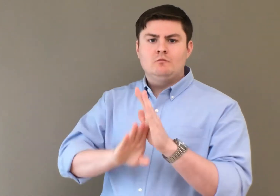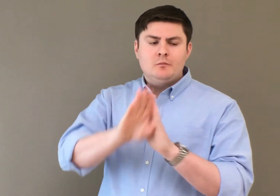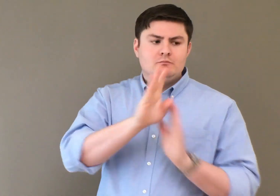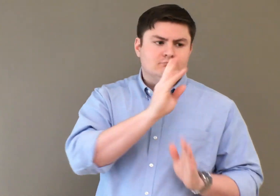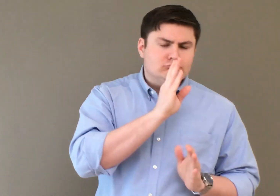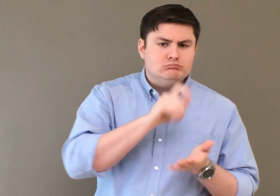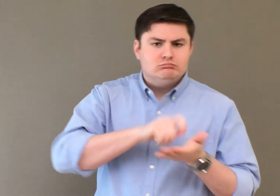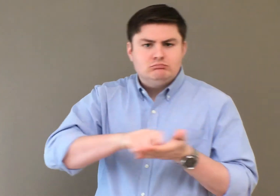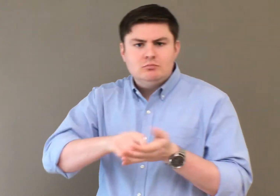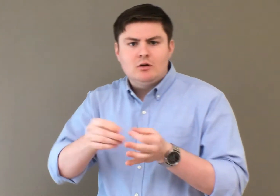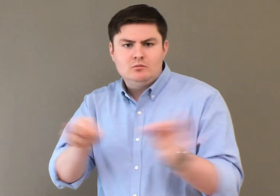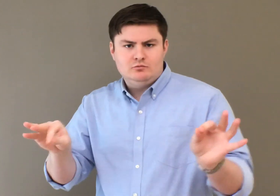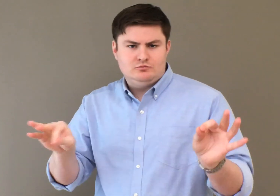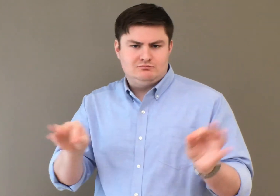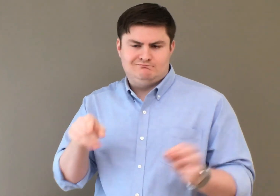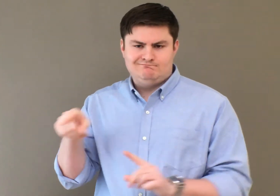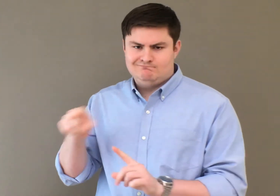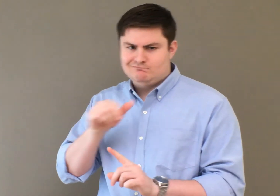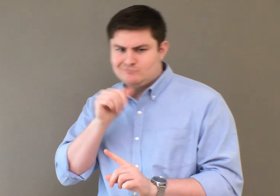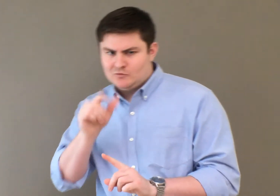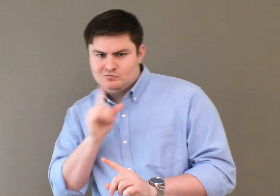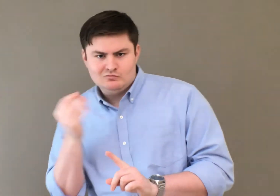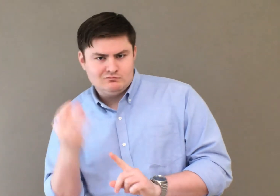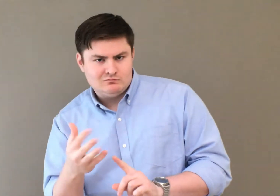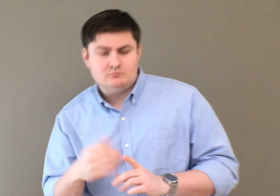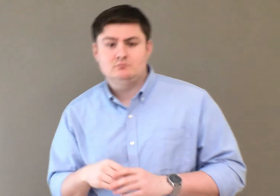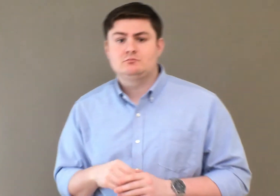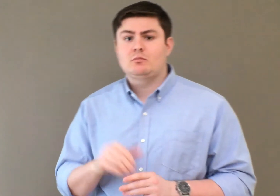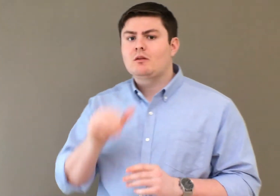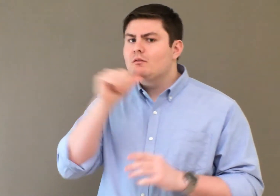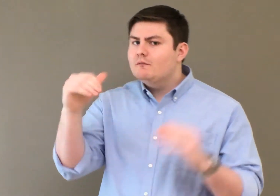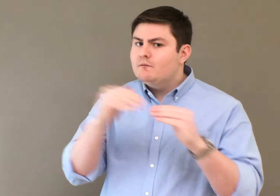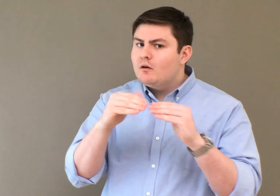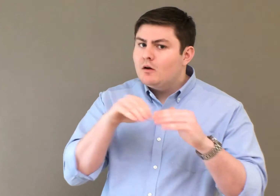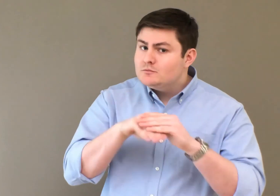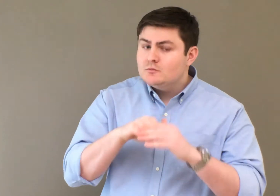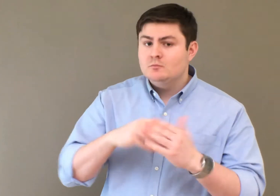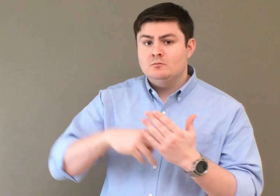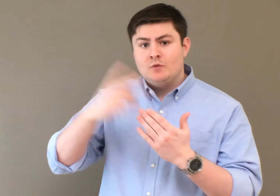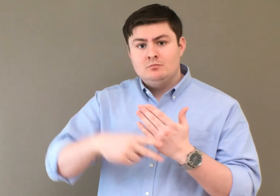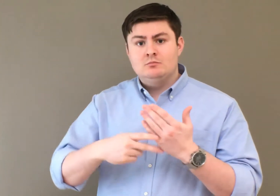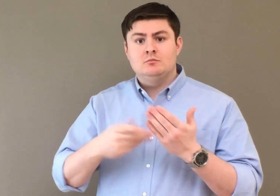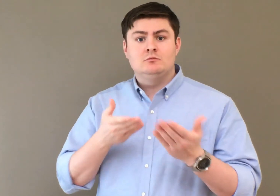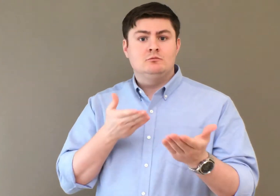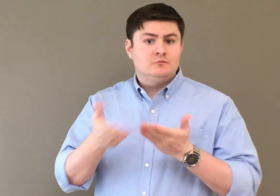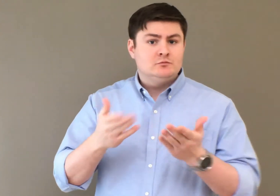ASL will impede speech development and English literacy, which just isn’t true. Consequently